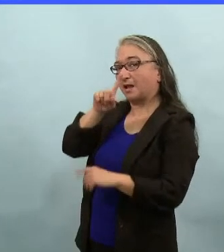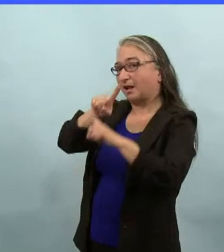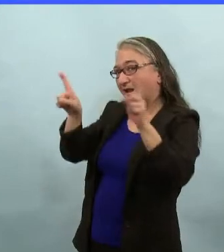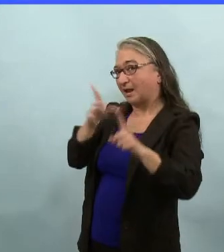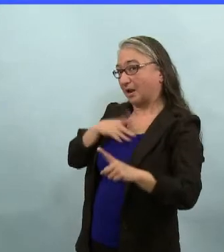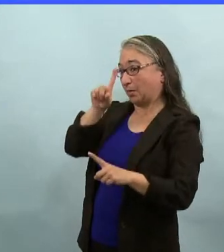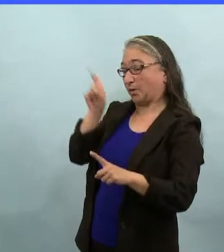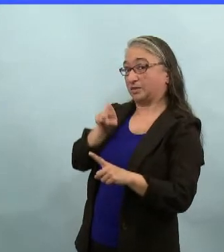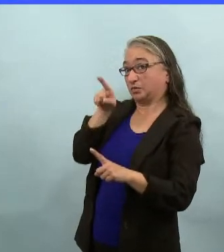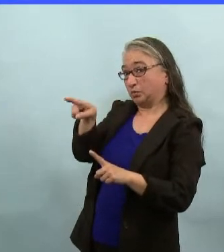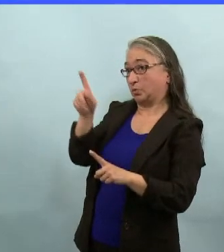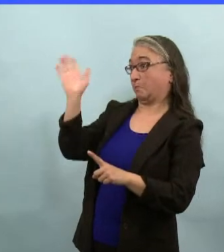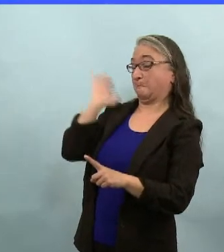so again uh we we